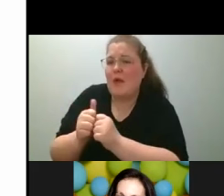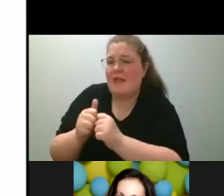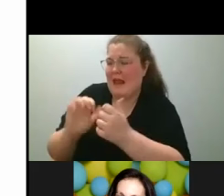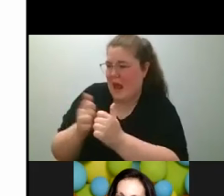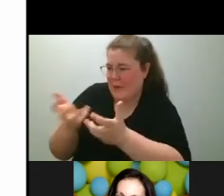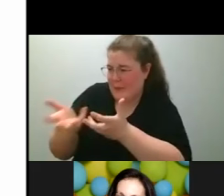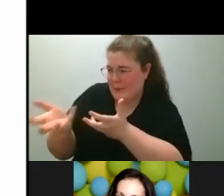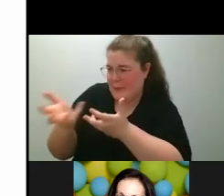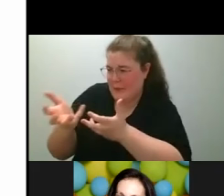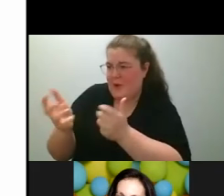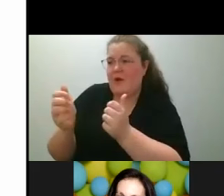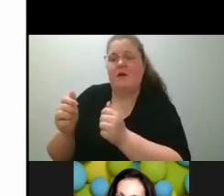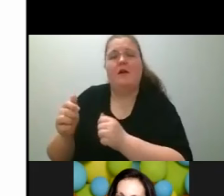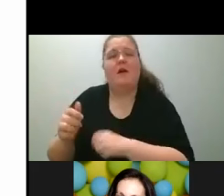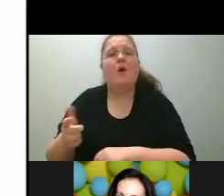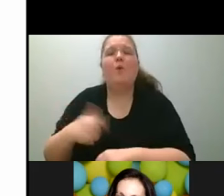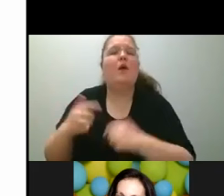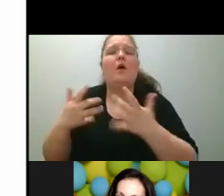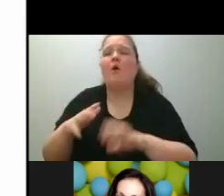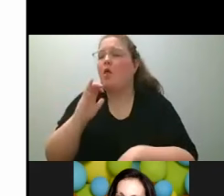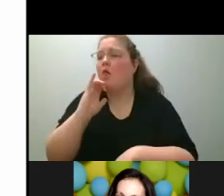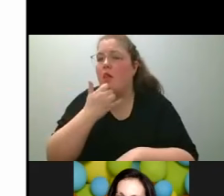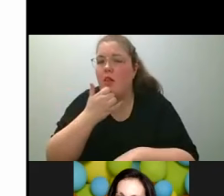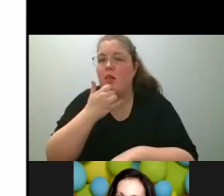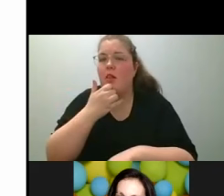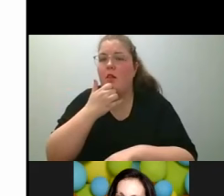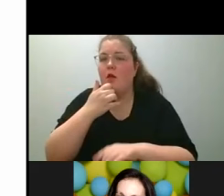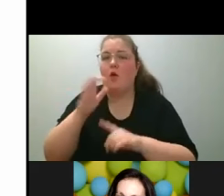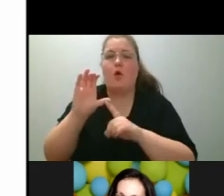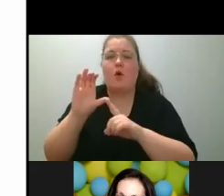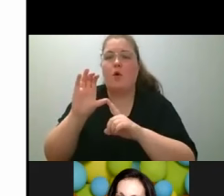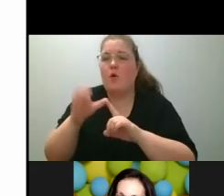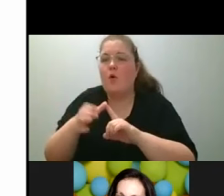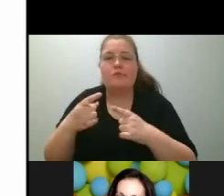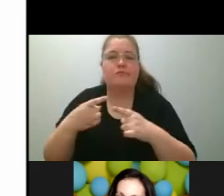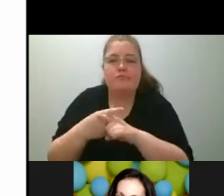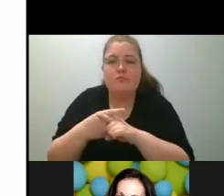So that we can avoid some of those mistakes and miscommunications that can occur.